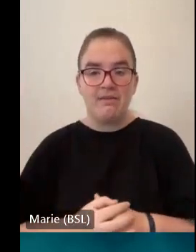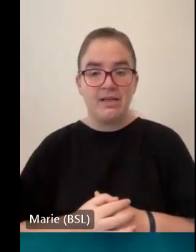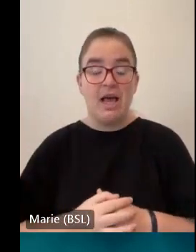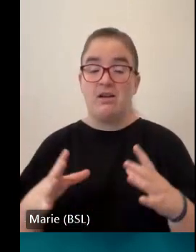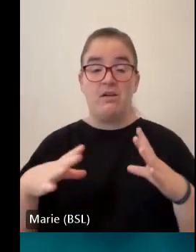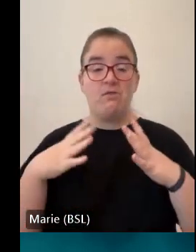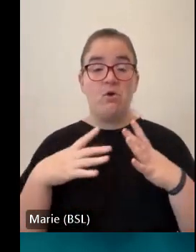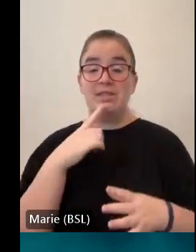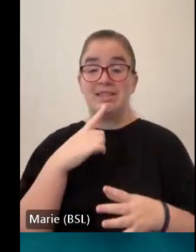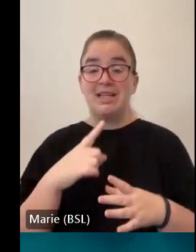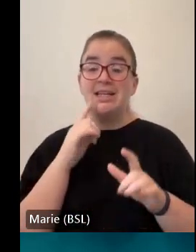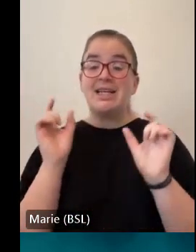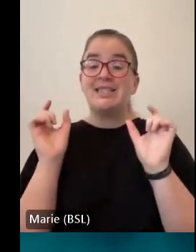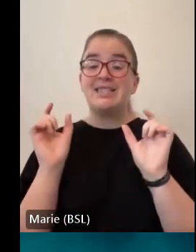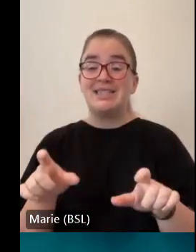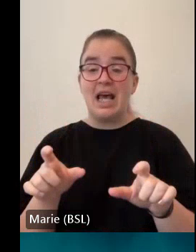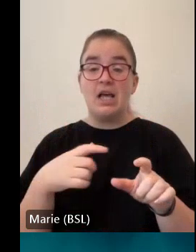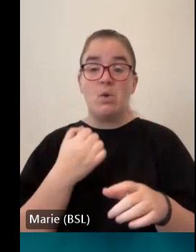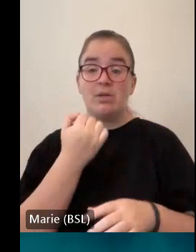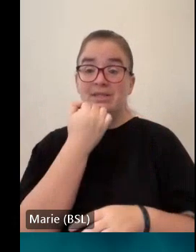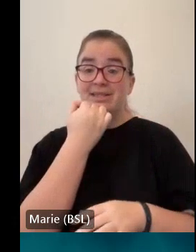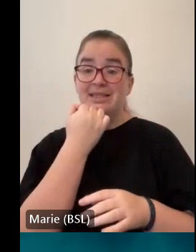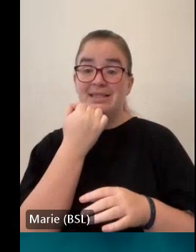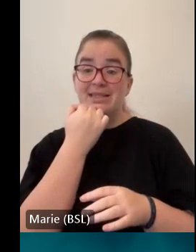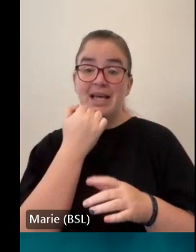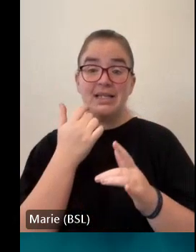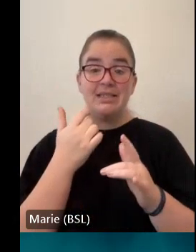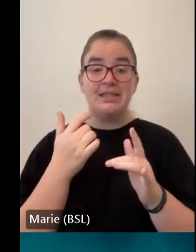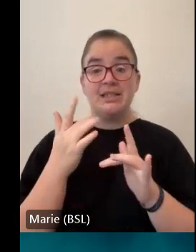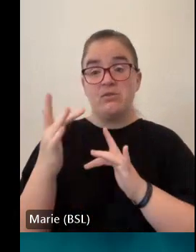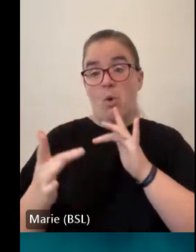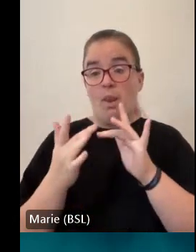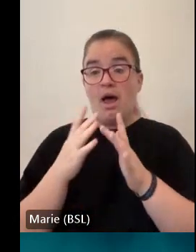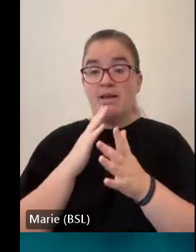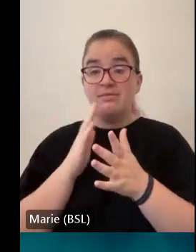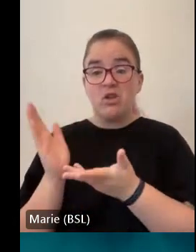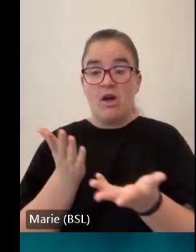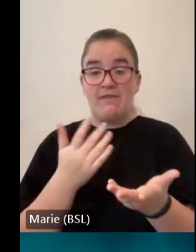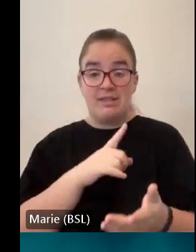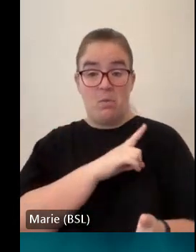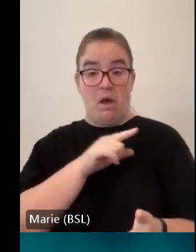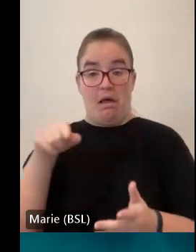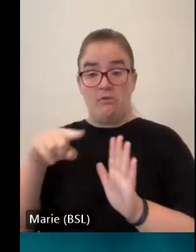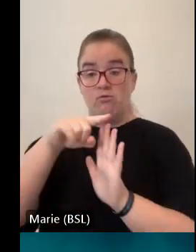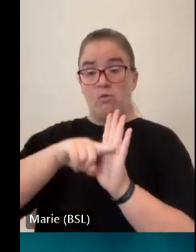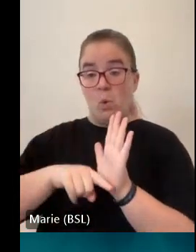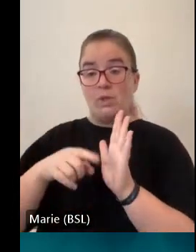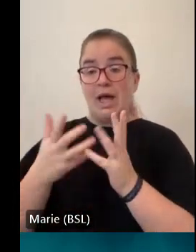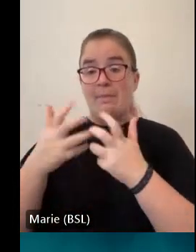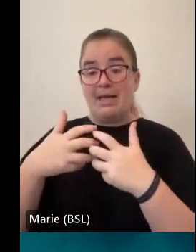Stay on that safe dating messenger service because that got the rules and the mechanism mechanisms in place to try and